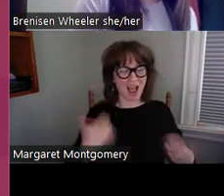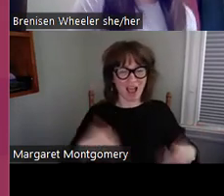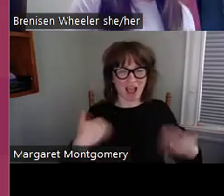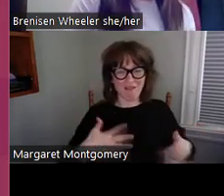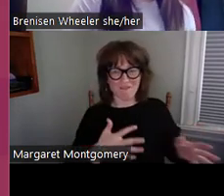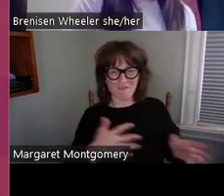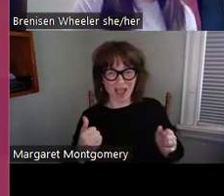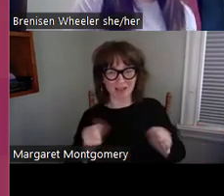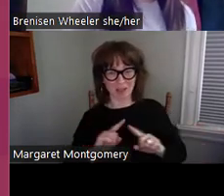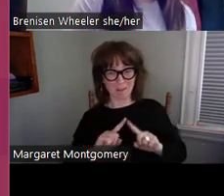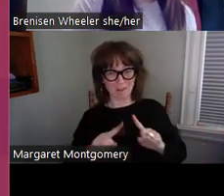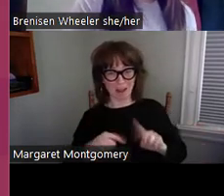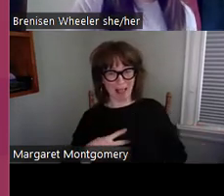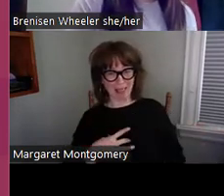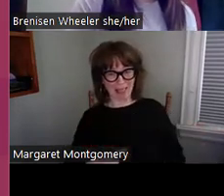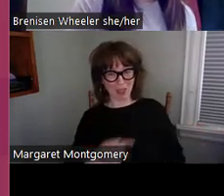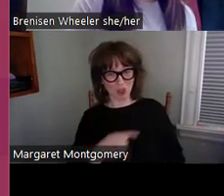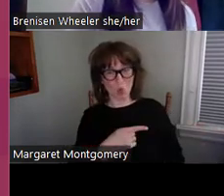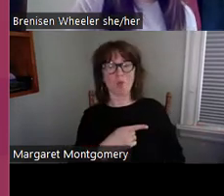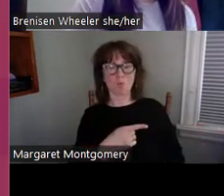it. 12:35:52 But that's something, too, that we